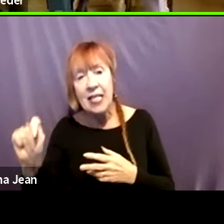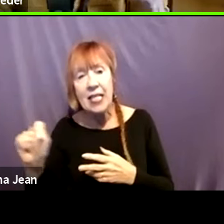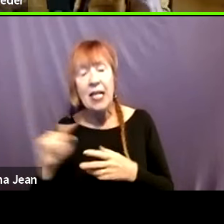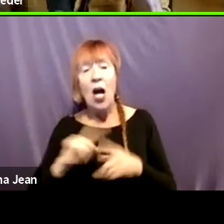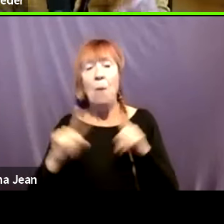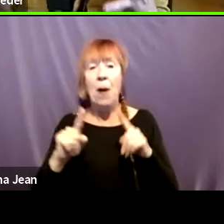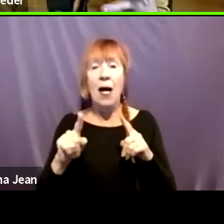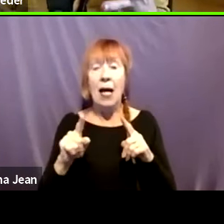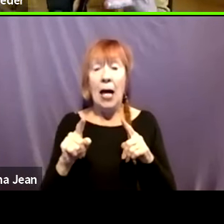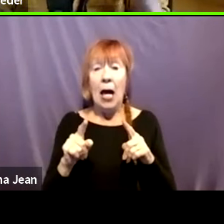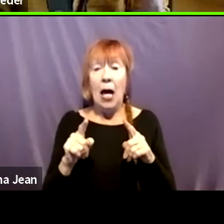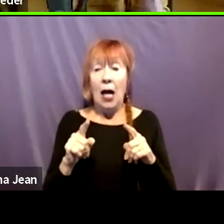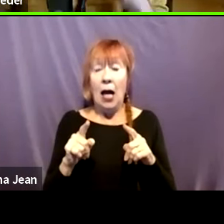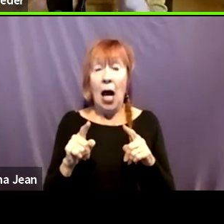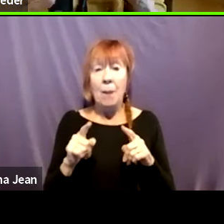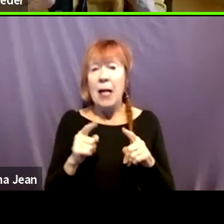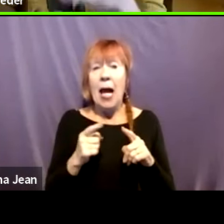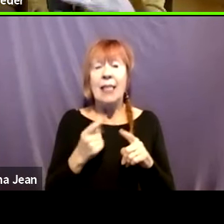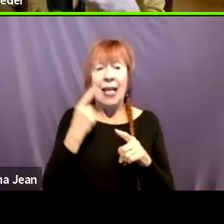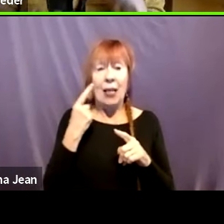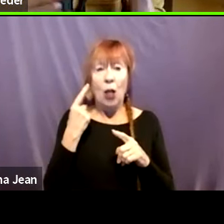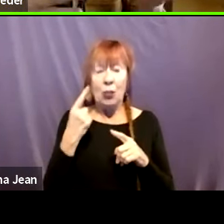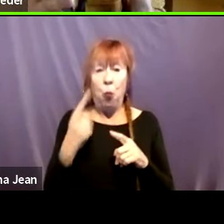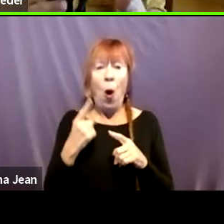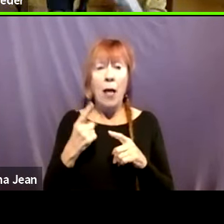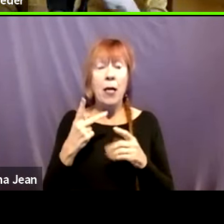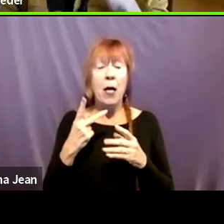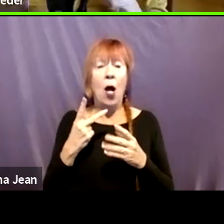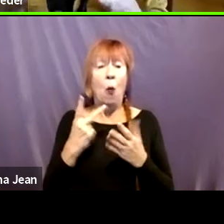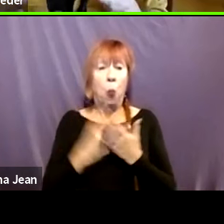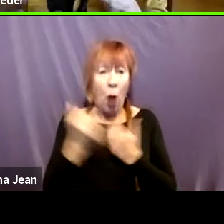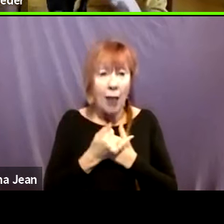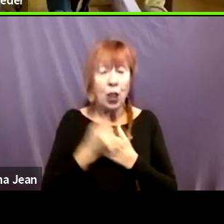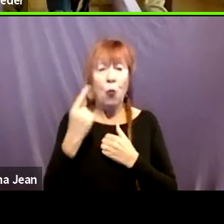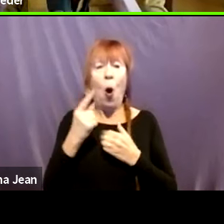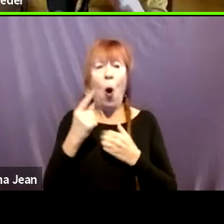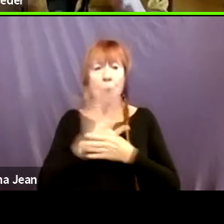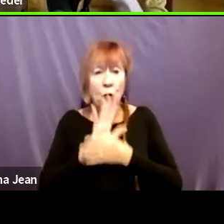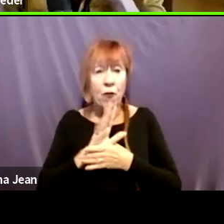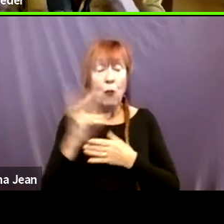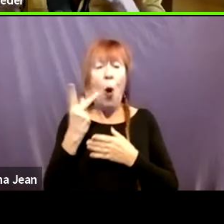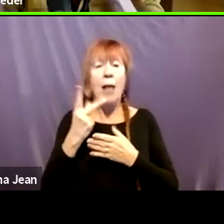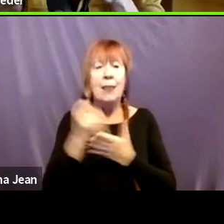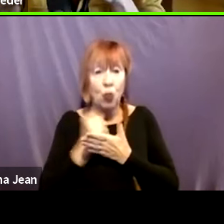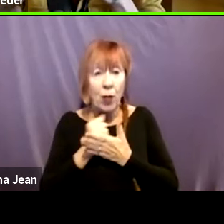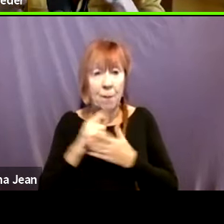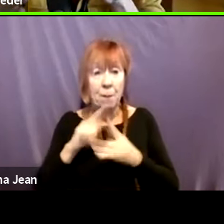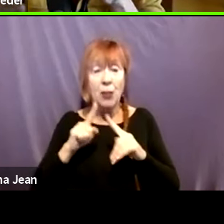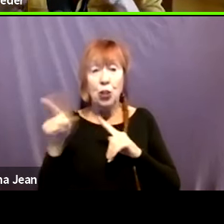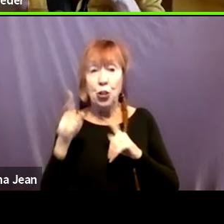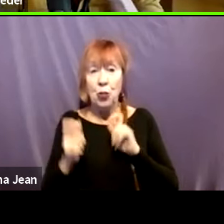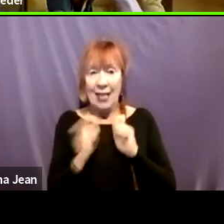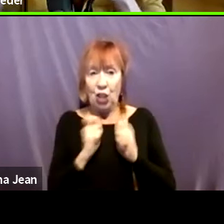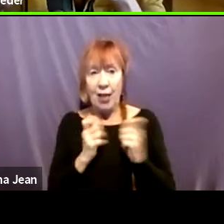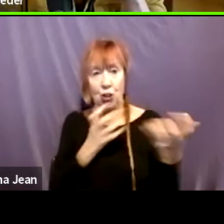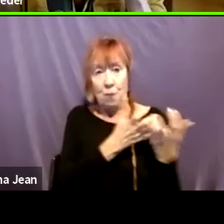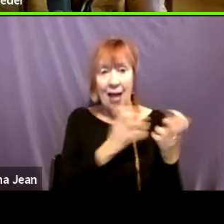So do you craft different pitches, depending on who you're going to, or do you just sort of like I do. tweak the day